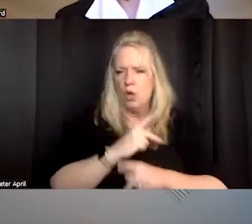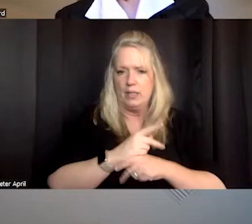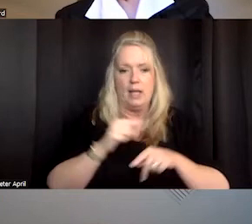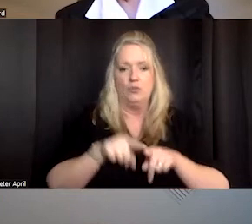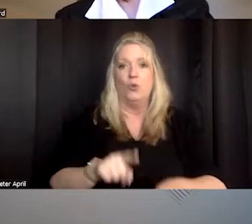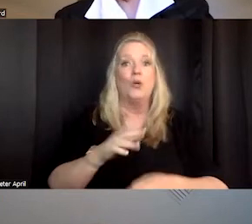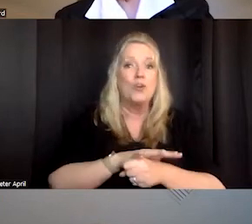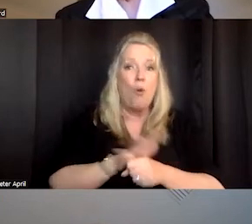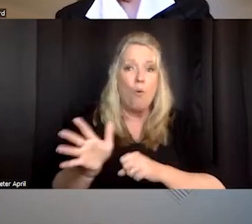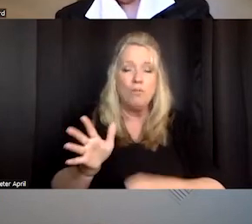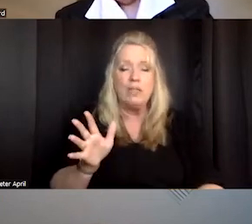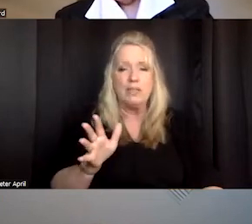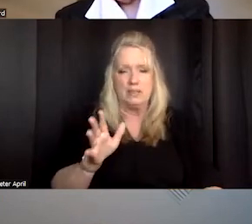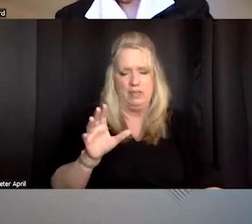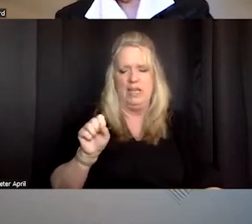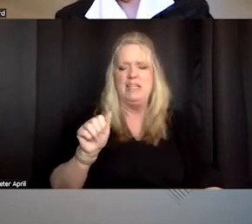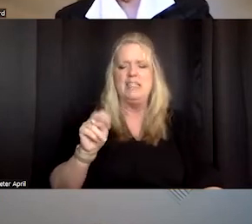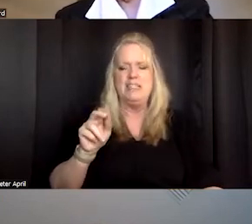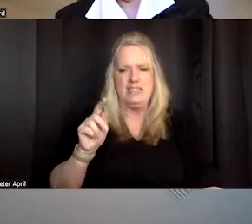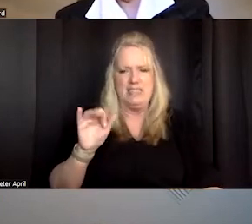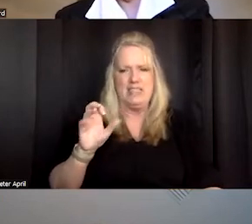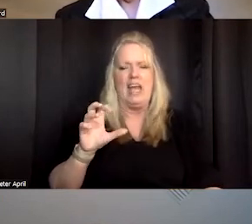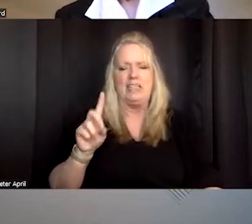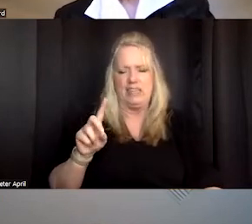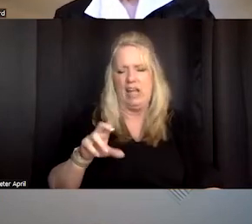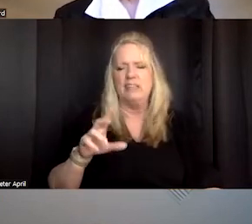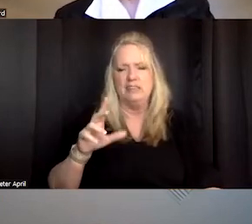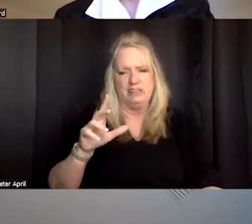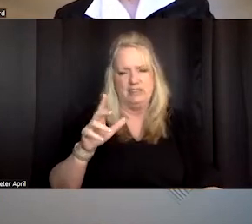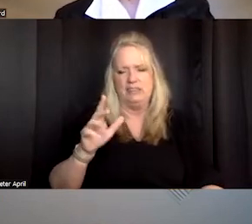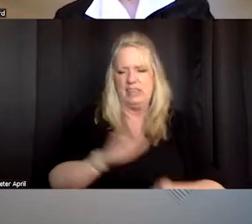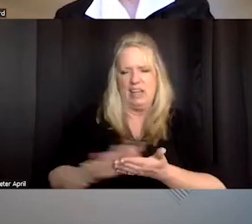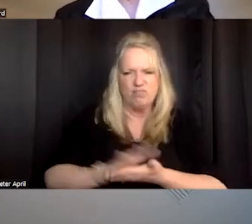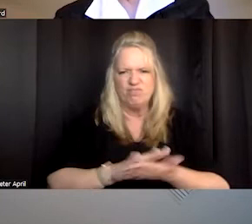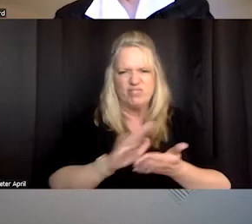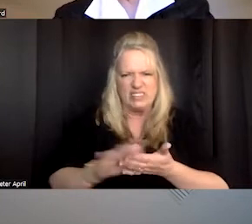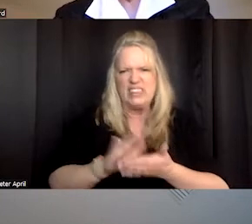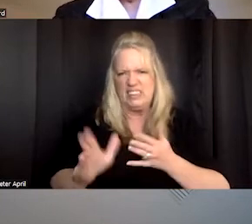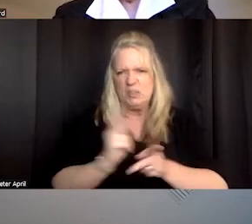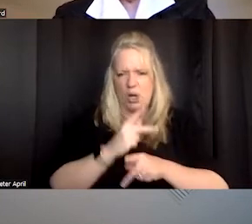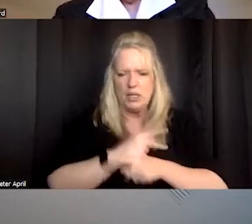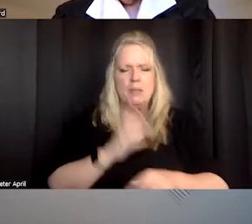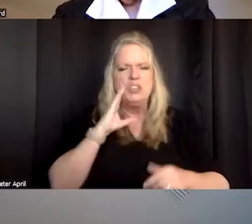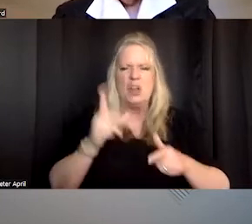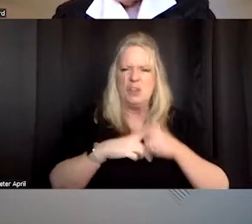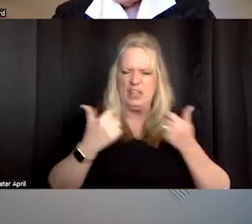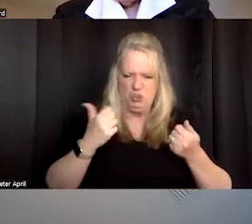GOT TO BE, SANATIZING AGENTS. THAT SORT OF THING. ANYHOW YOU BEGIN TO DIG DOWN INTO THE, DATA,